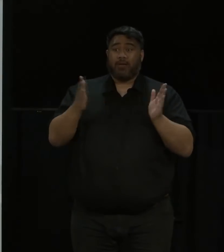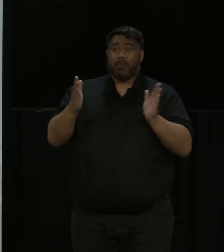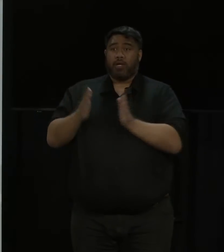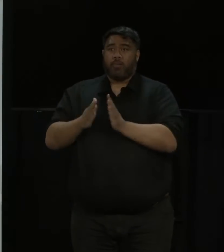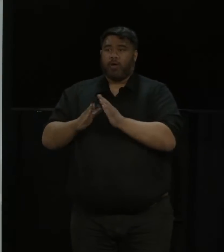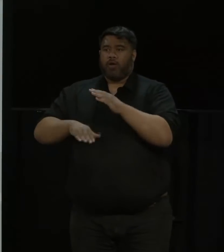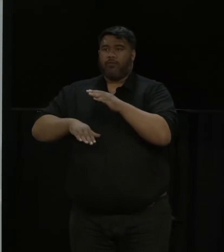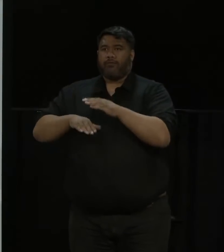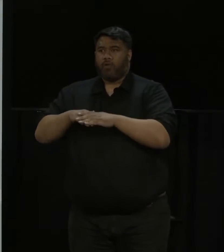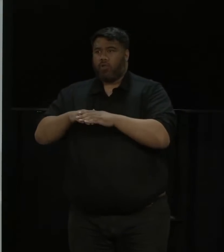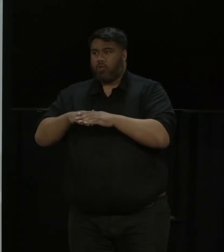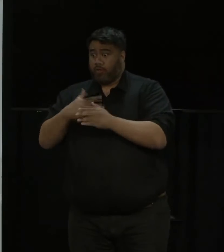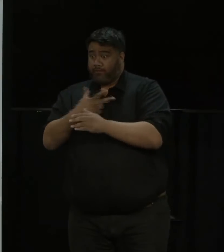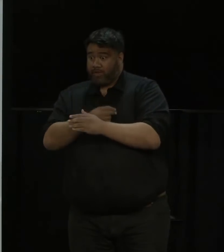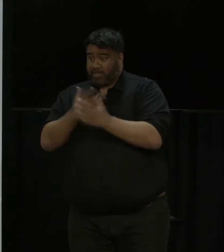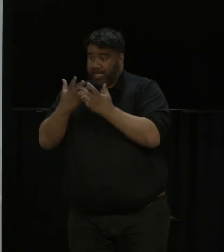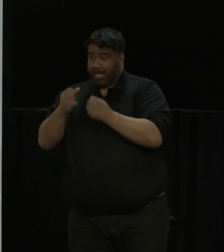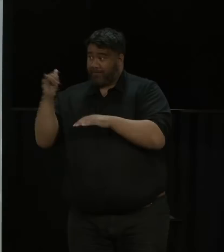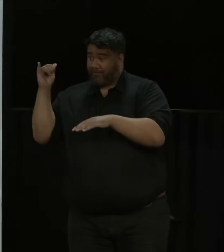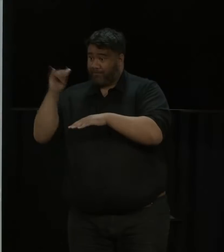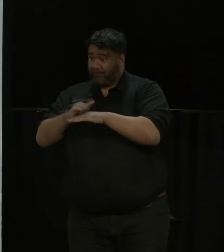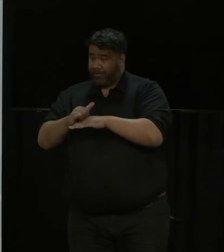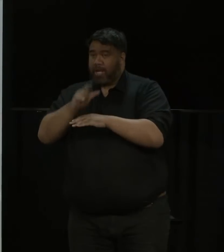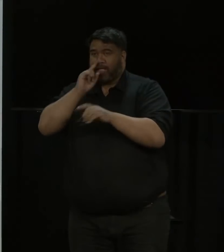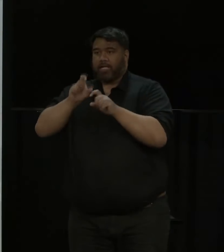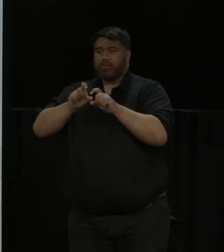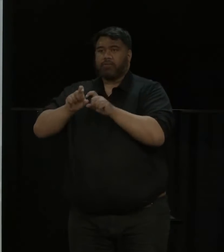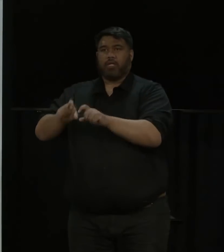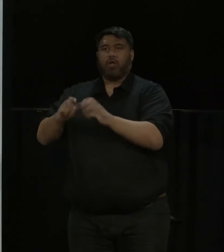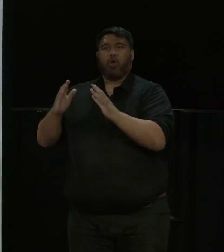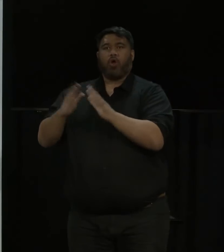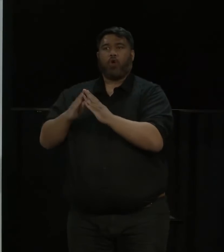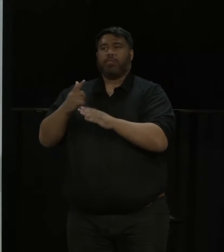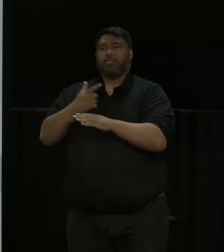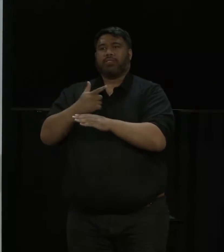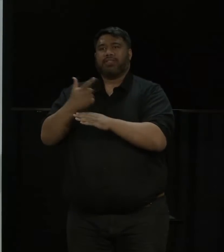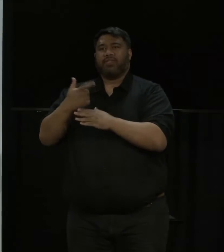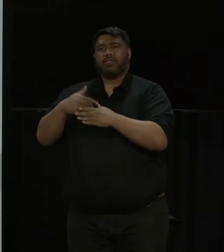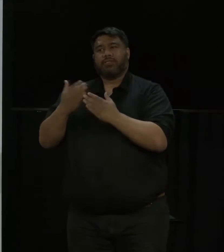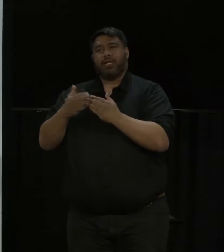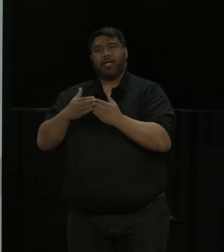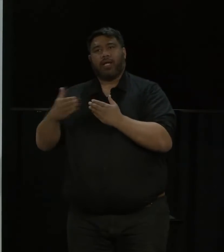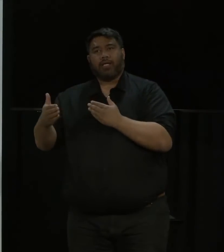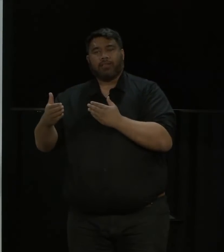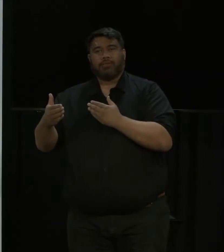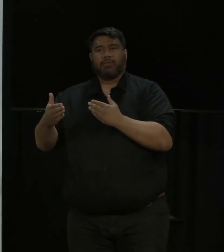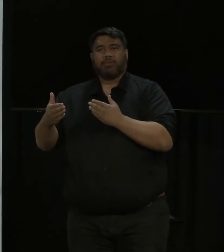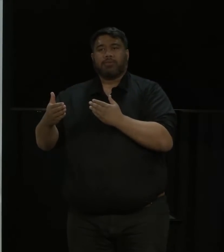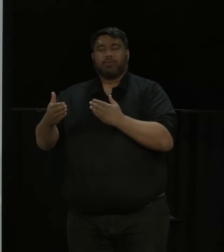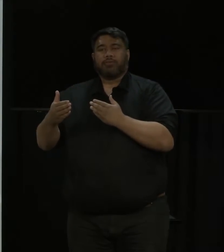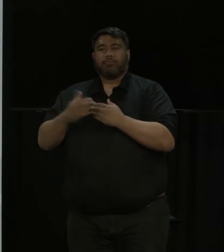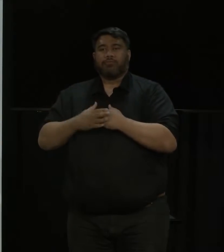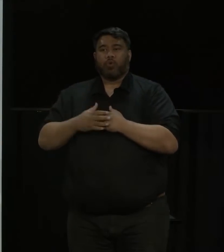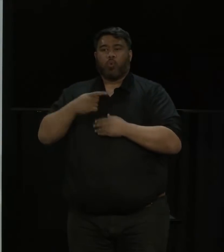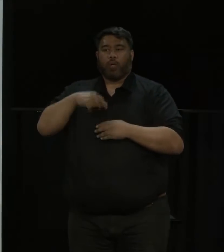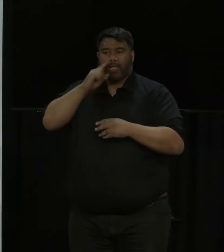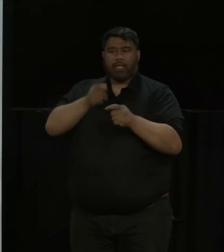a seven-day isolation. For fully vaccinated and now moving to a seven-day isolation. For